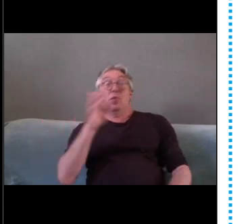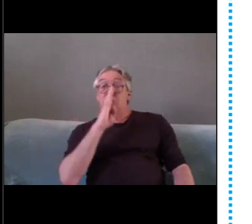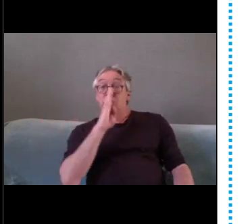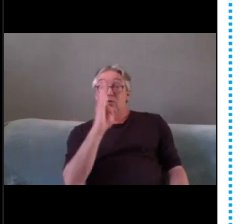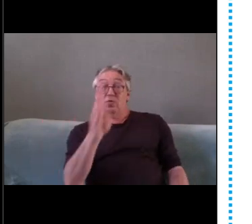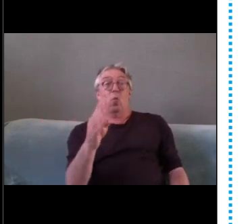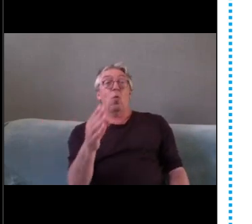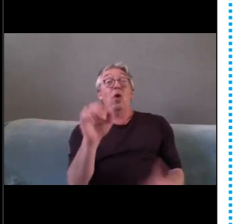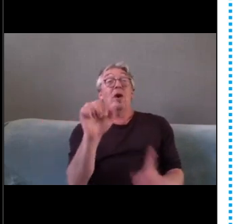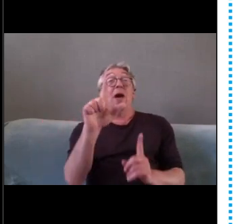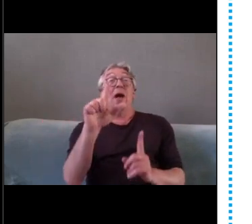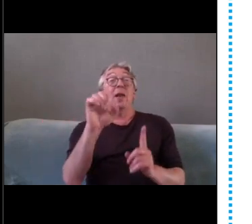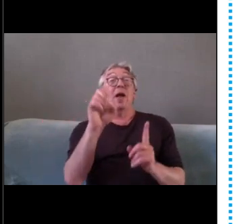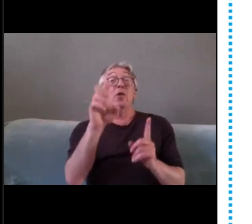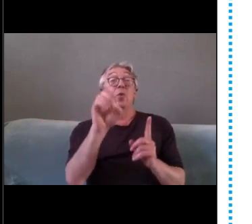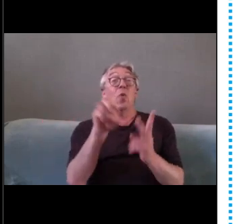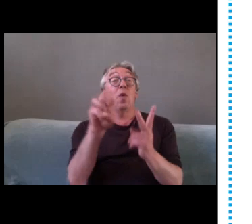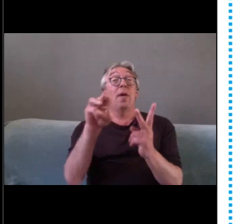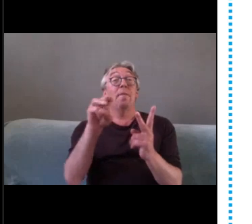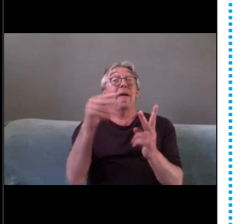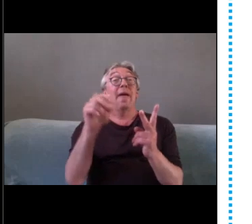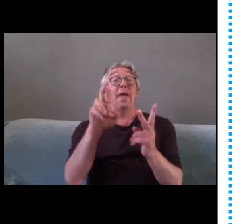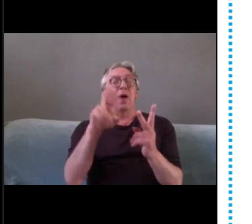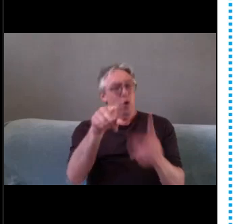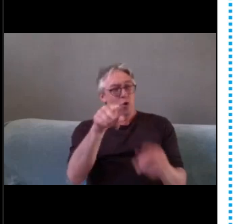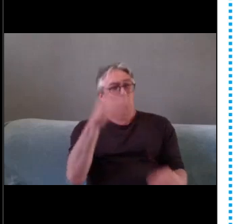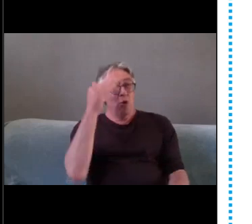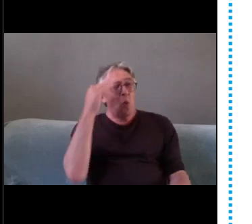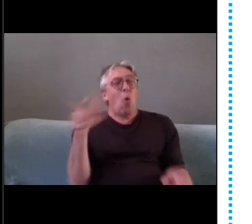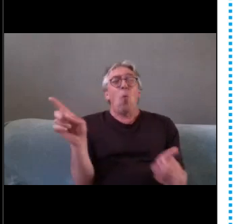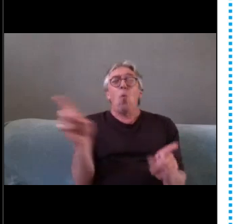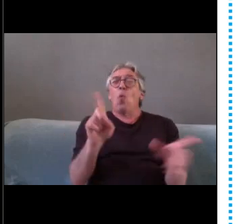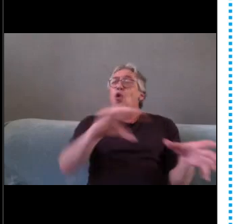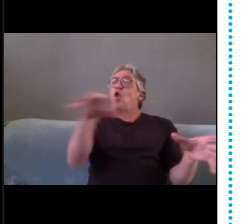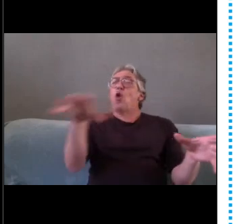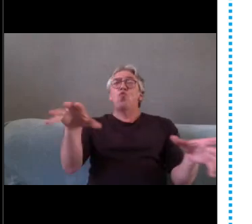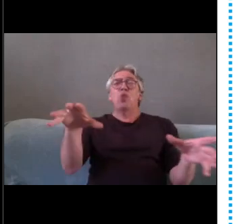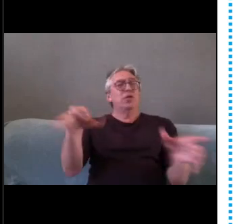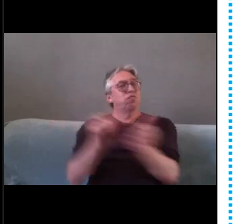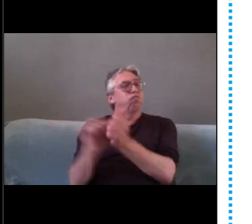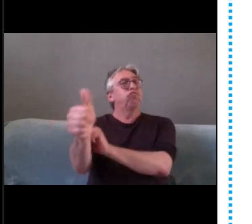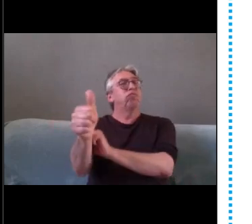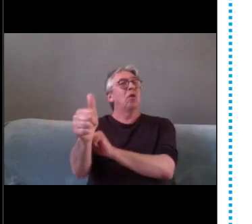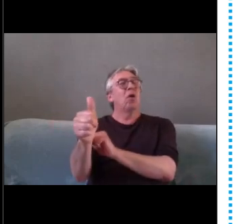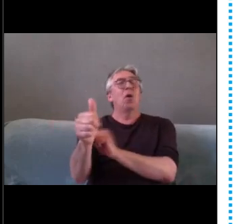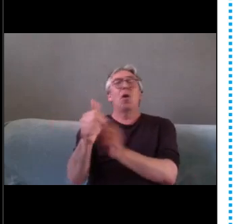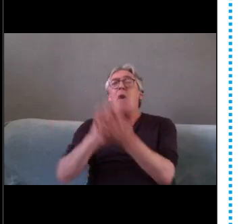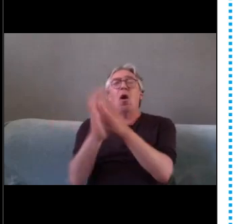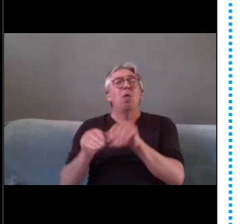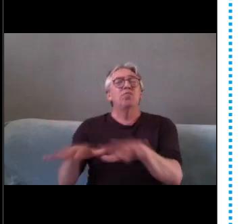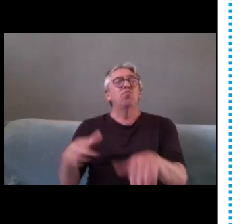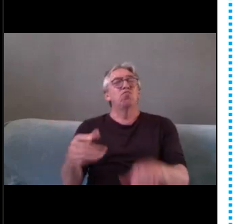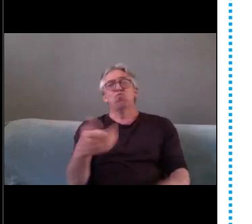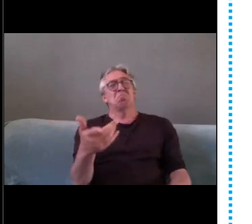do you know which Member States are doing better on the transposition? Can you give three of the pioneer Member States?